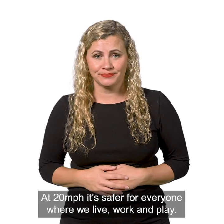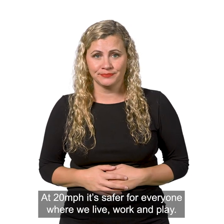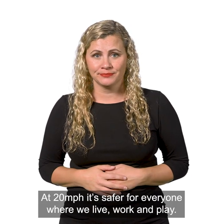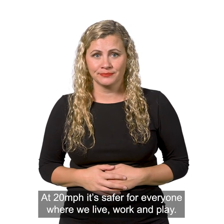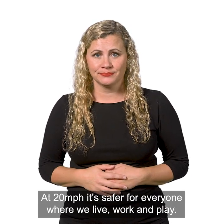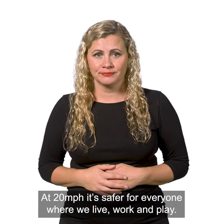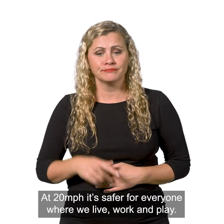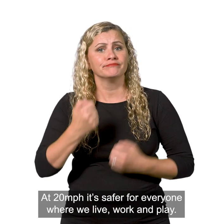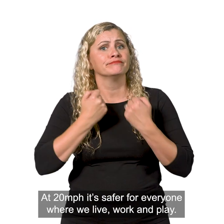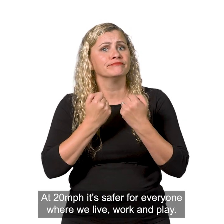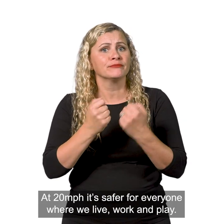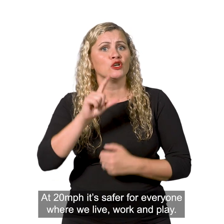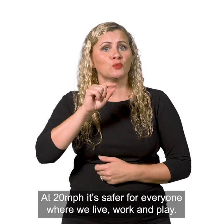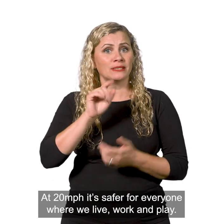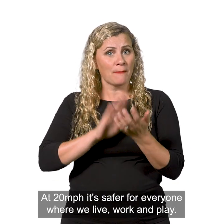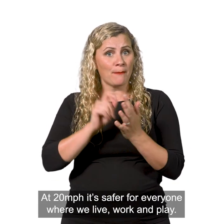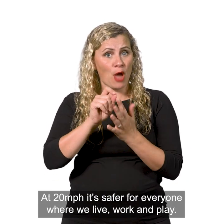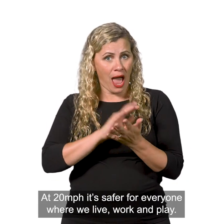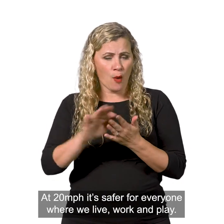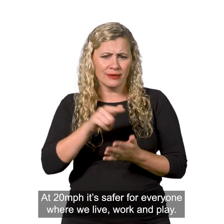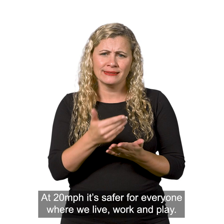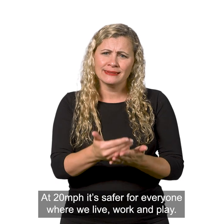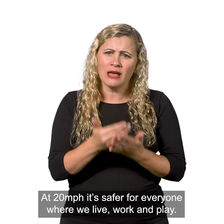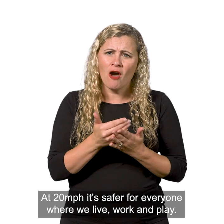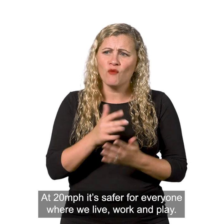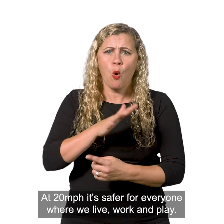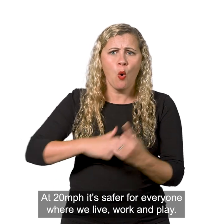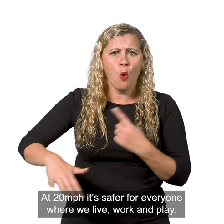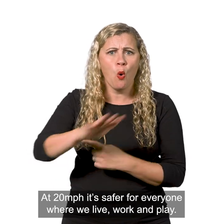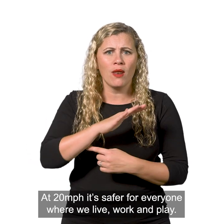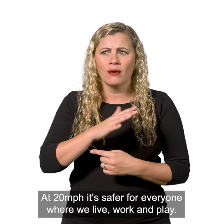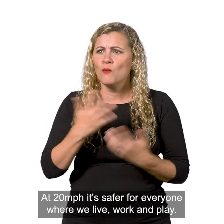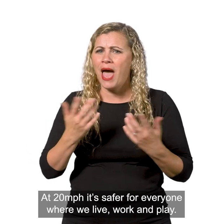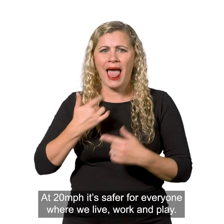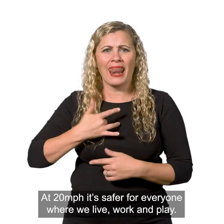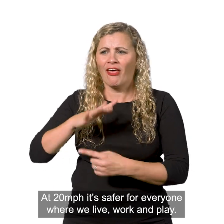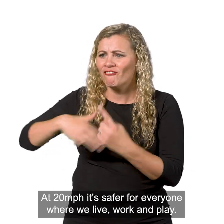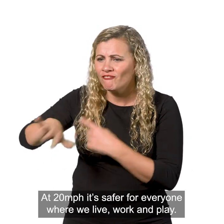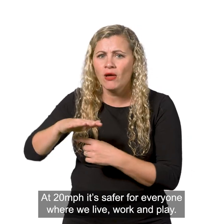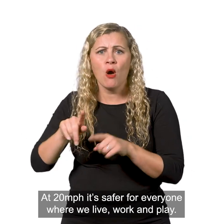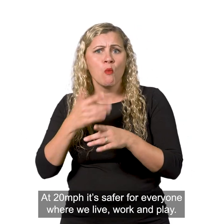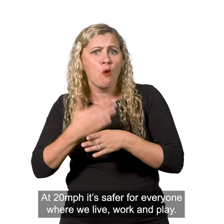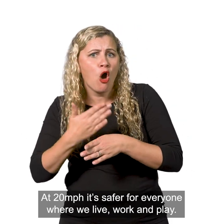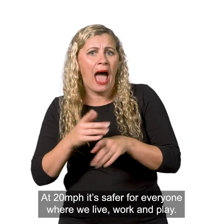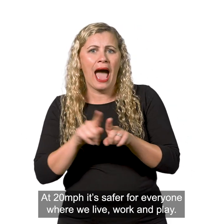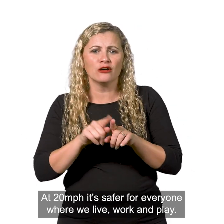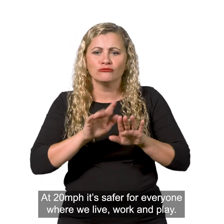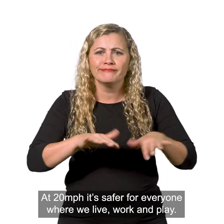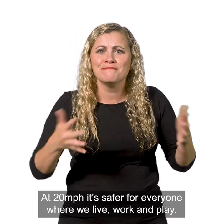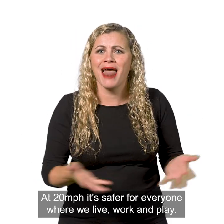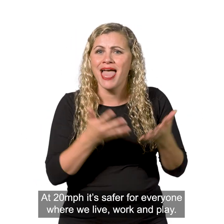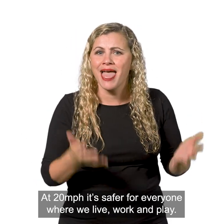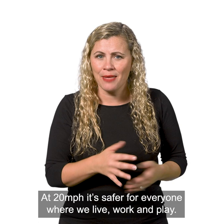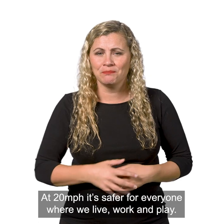At 20mph it’s safer for everyone where we live, work and play.